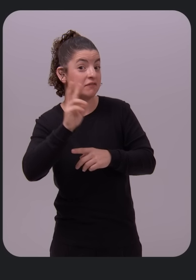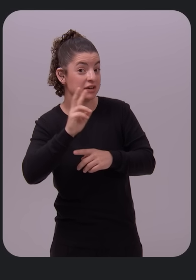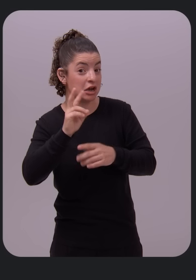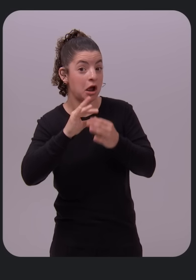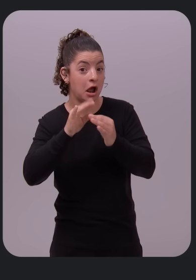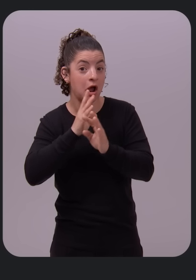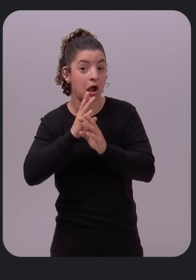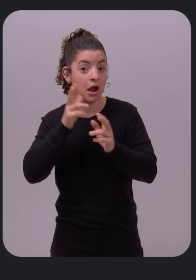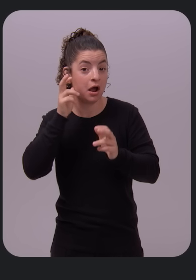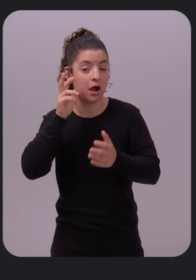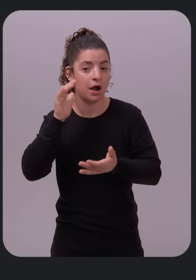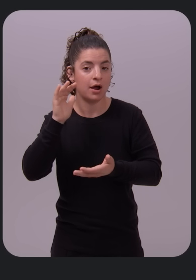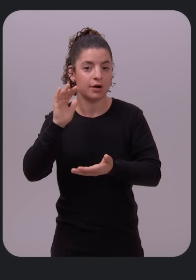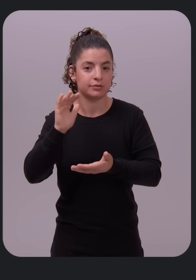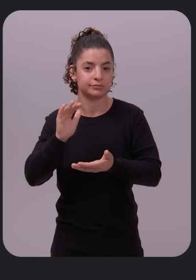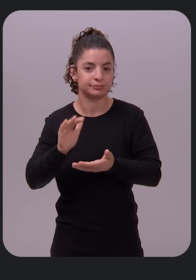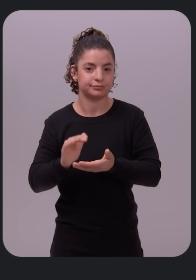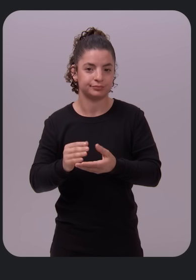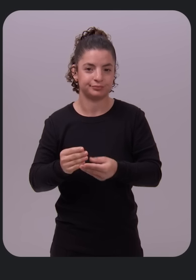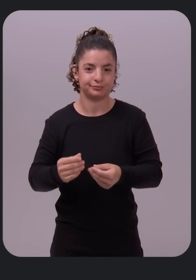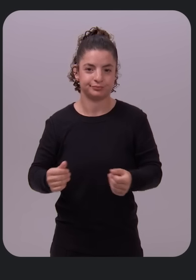1/2 a teaspoon liquid laundry detergent. [END PLAYBACK]